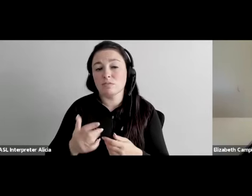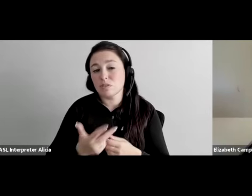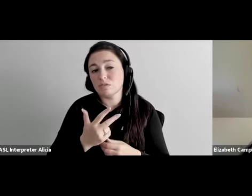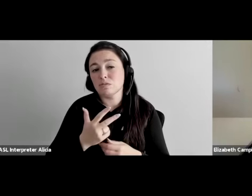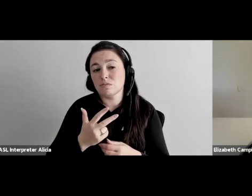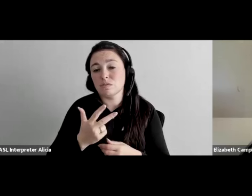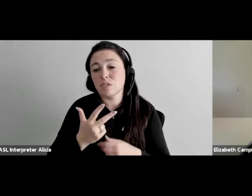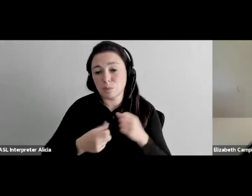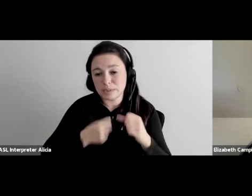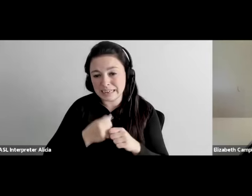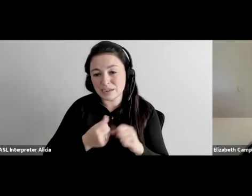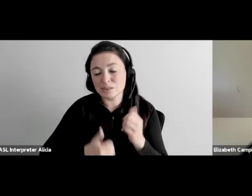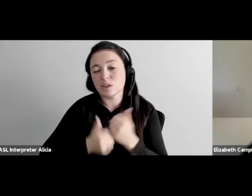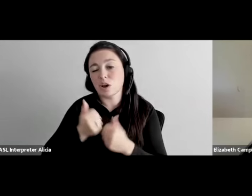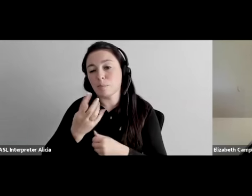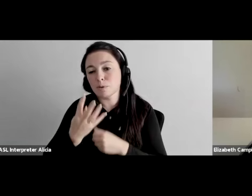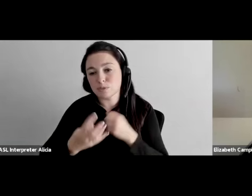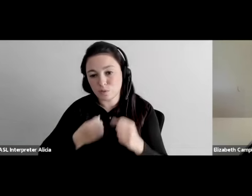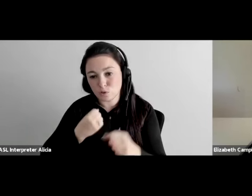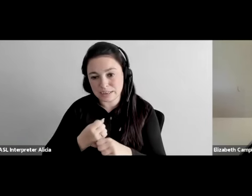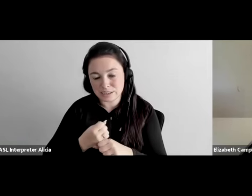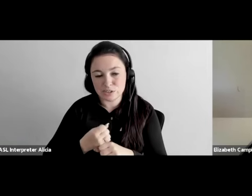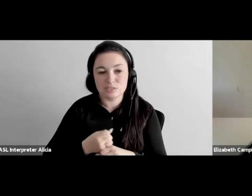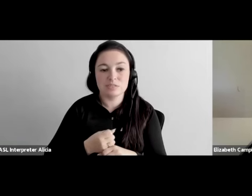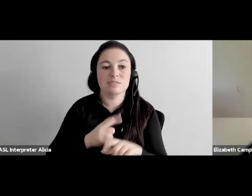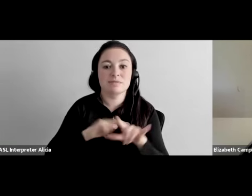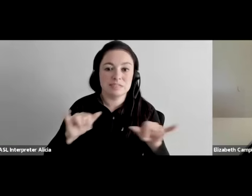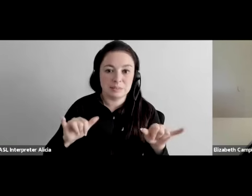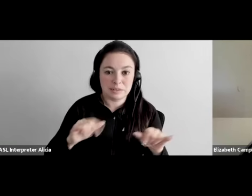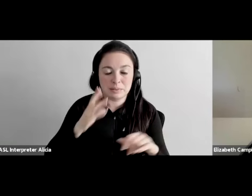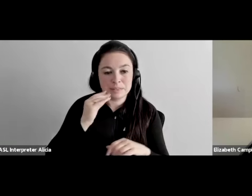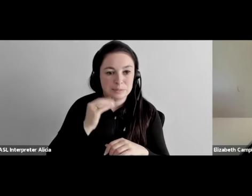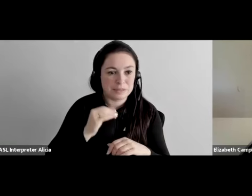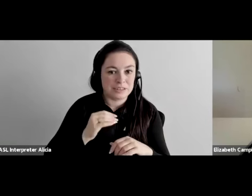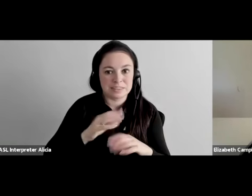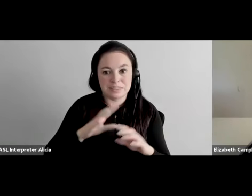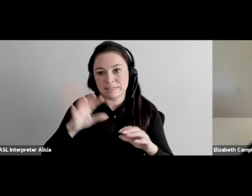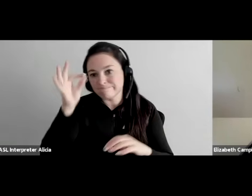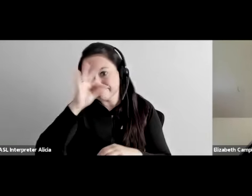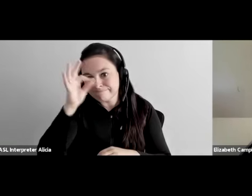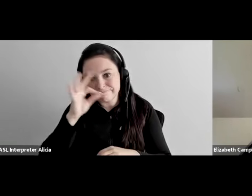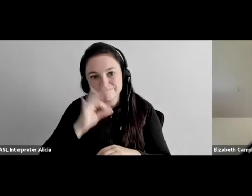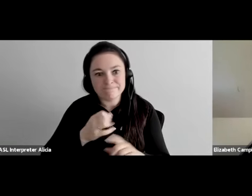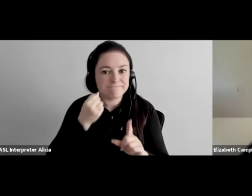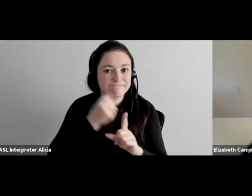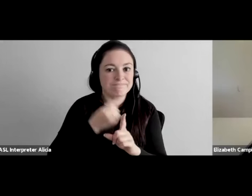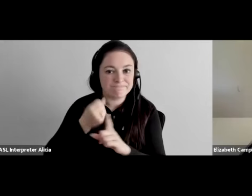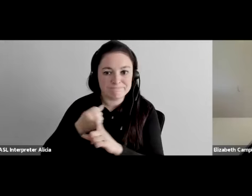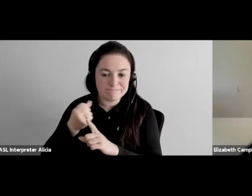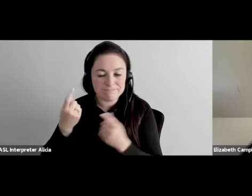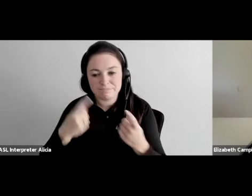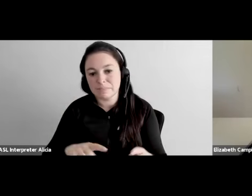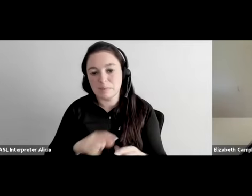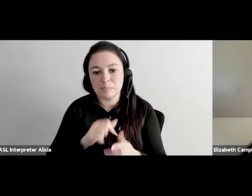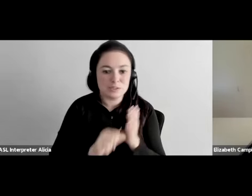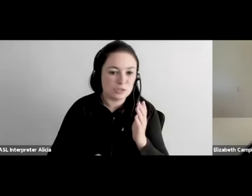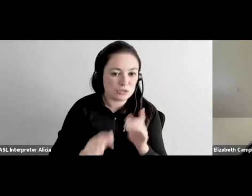surgeries milestones and all of the unknowns all of this adapting was for him but it was also for me